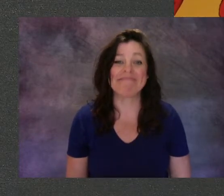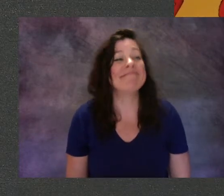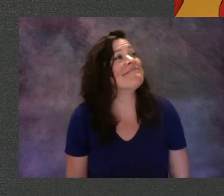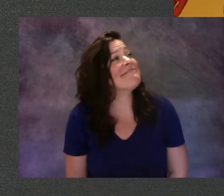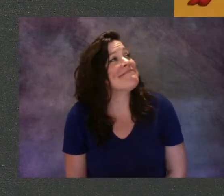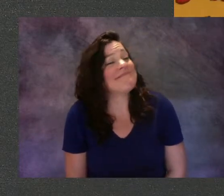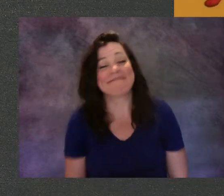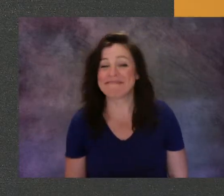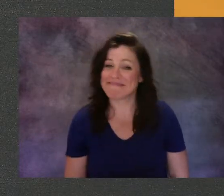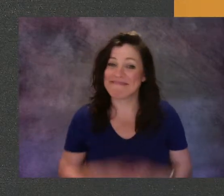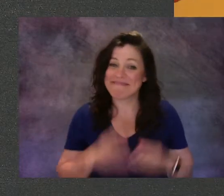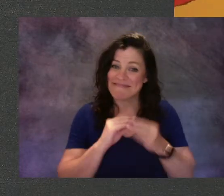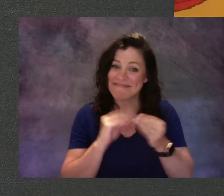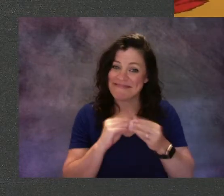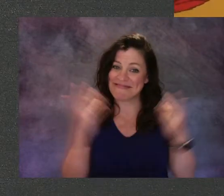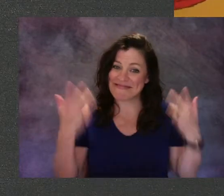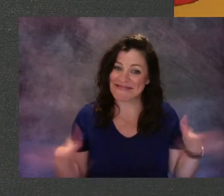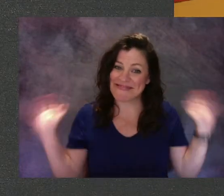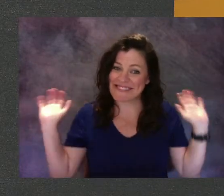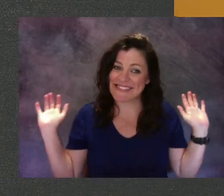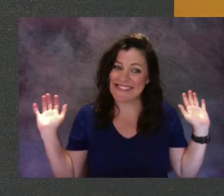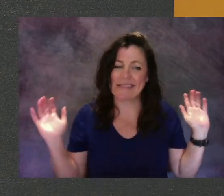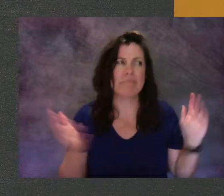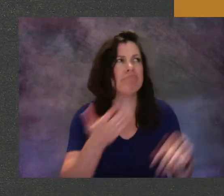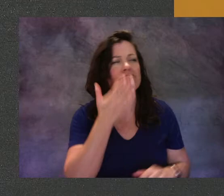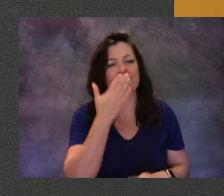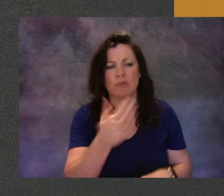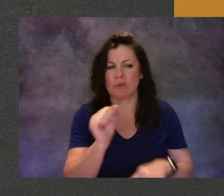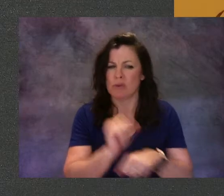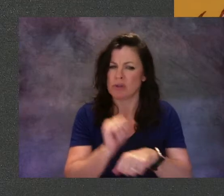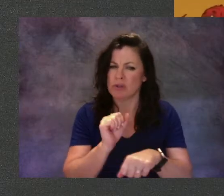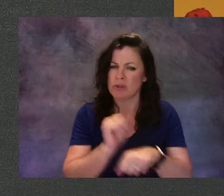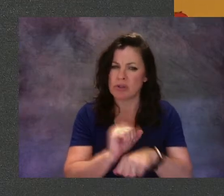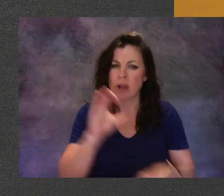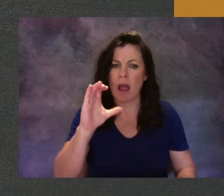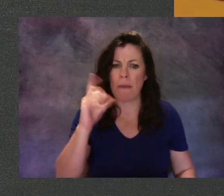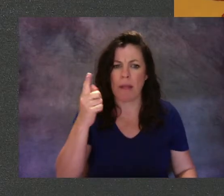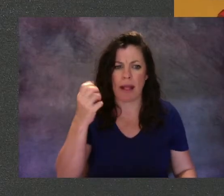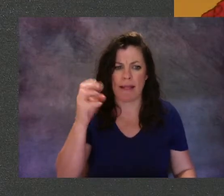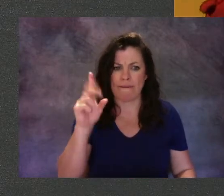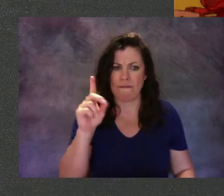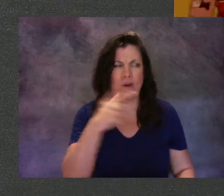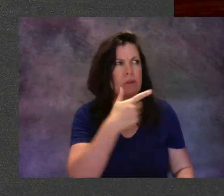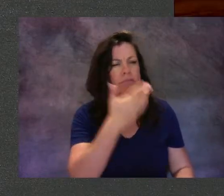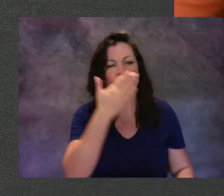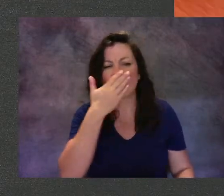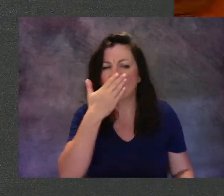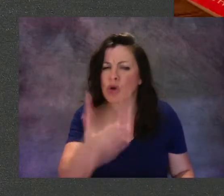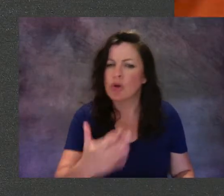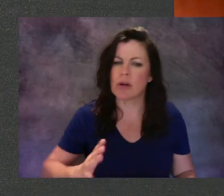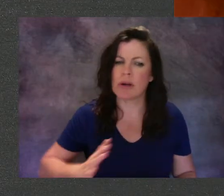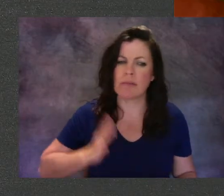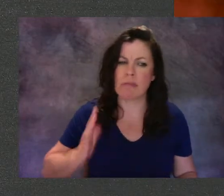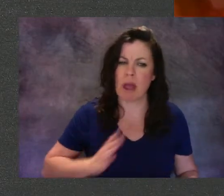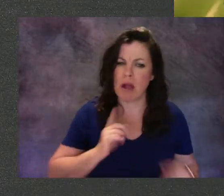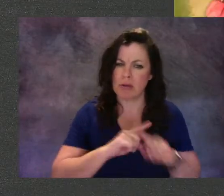The end. Good job, Clifford. He did have a lot of great manners.